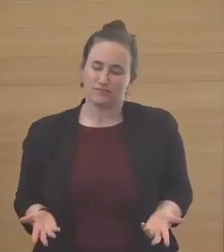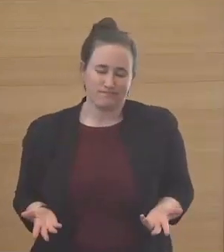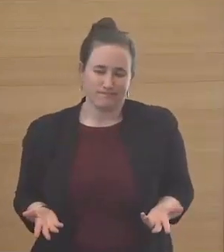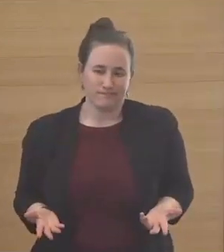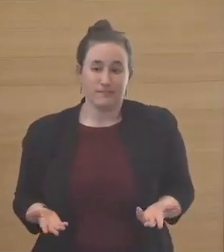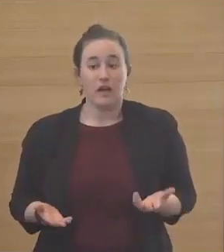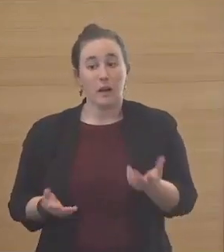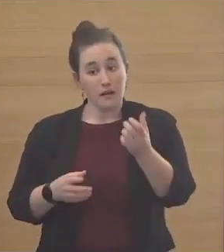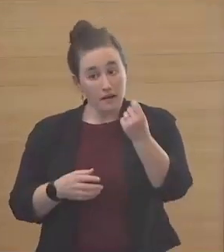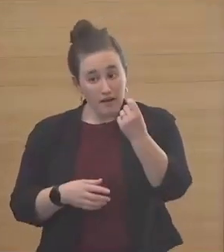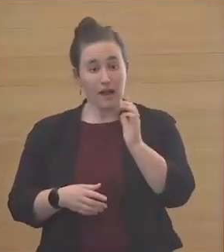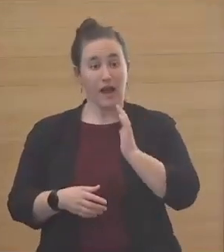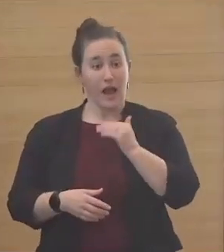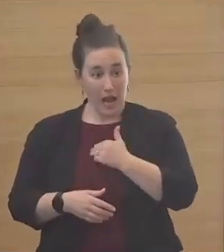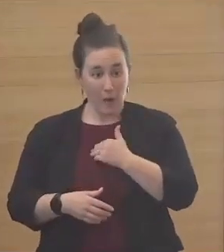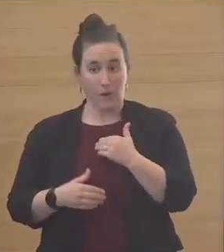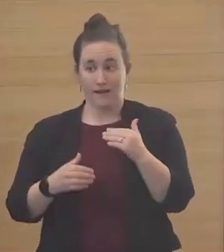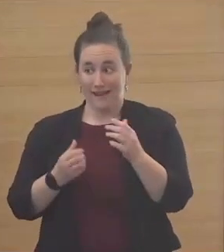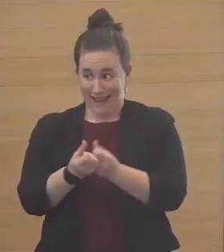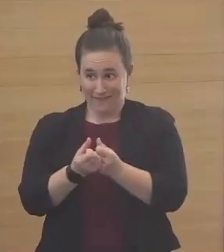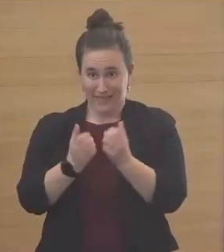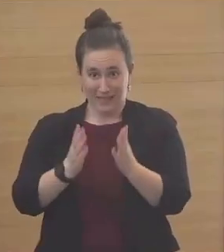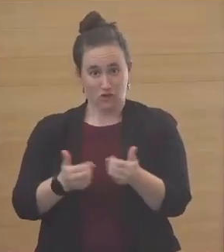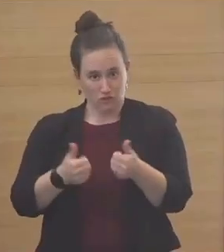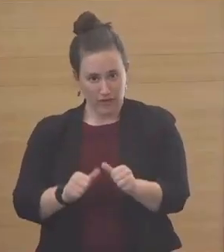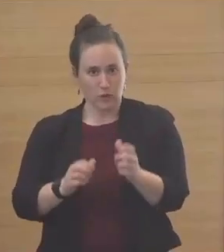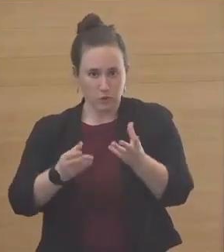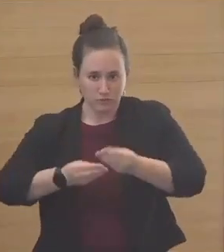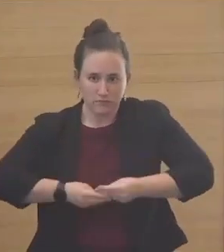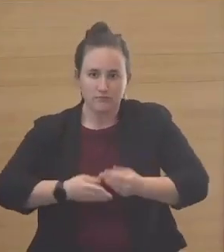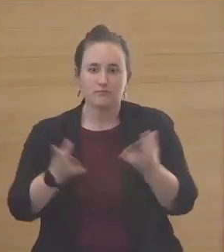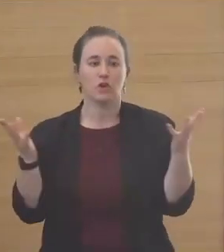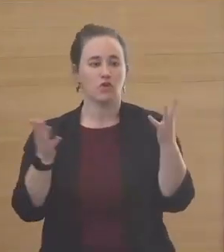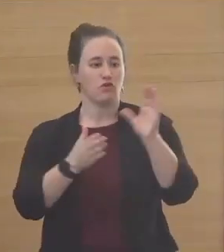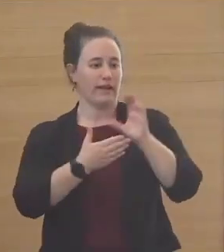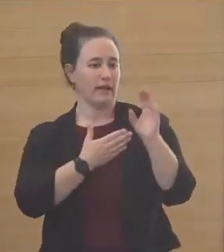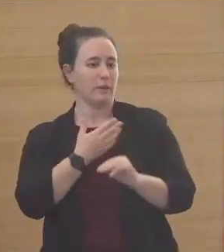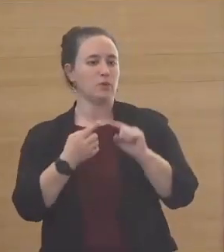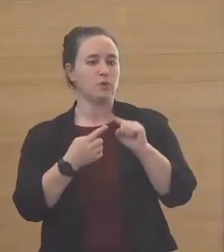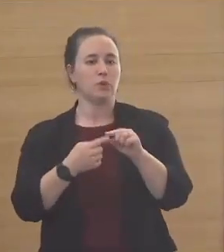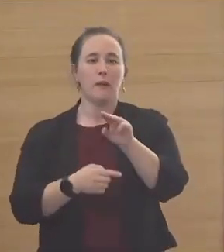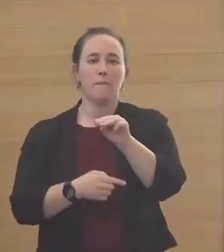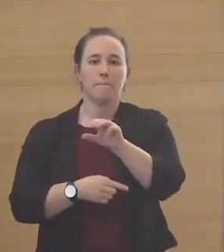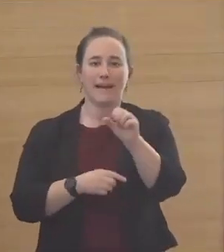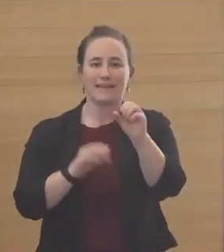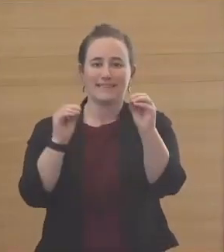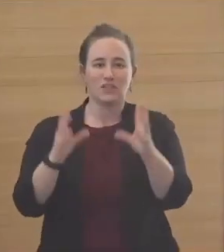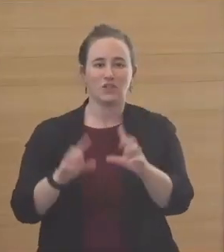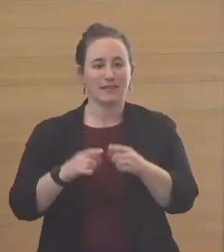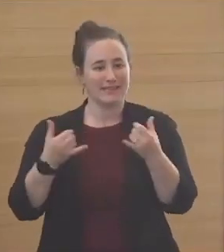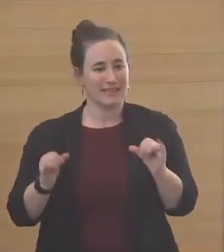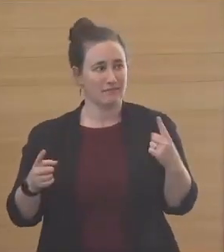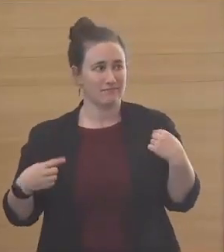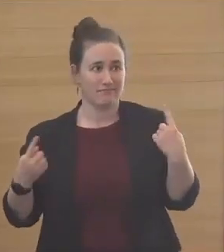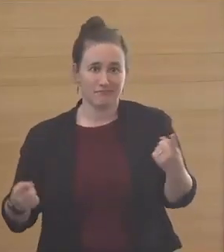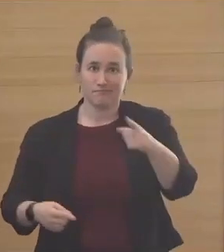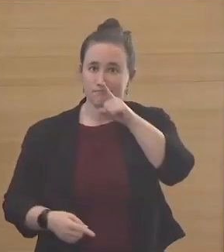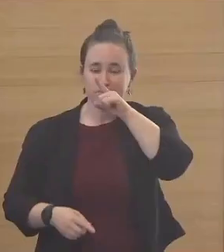get the curriculum available to Massachusetts teachers, but there's still no mandate. There are some schools that are teaching it.